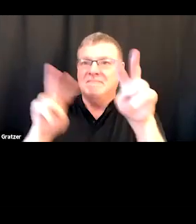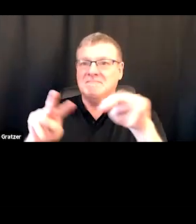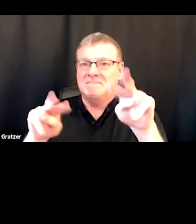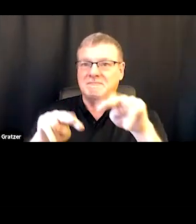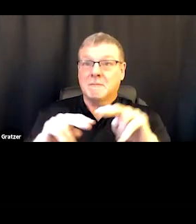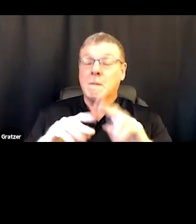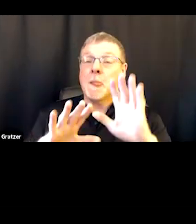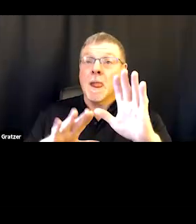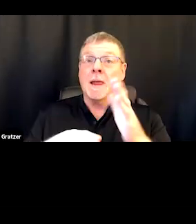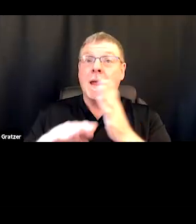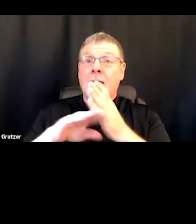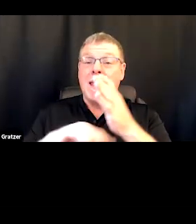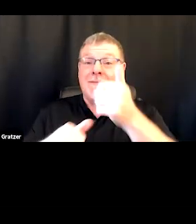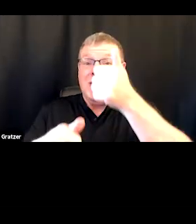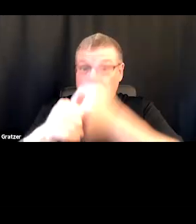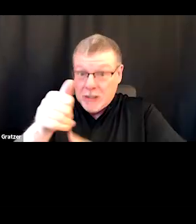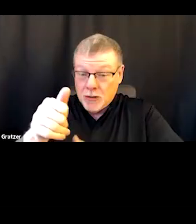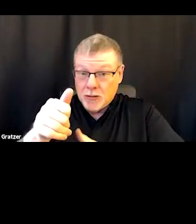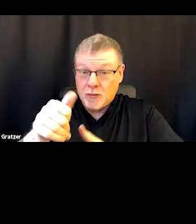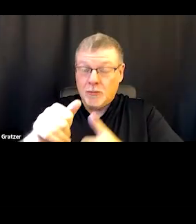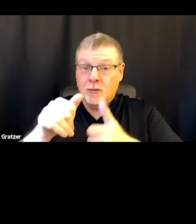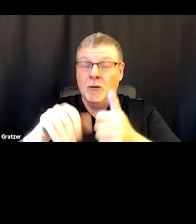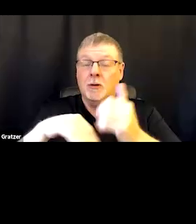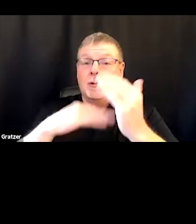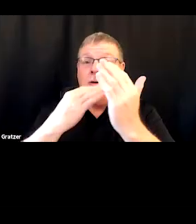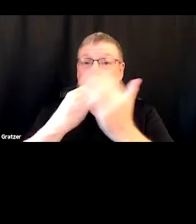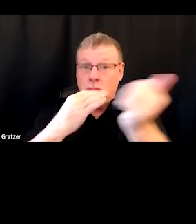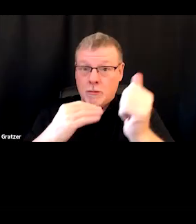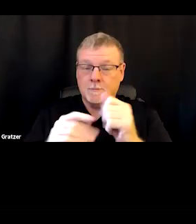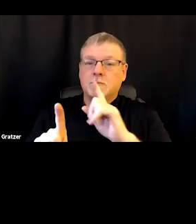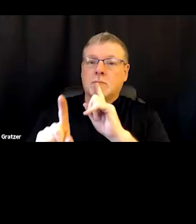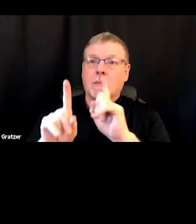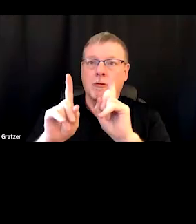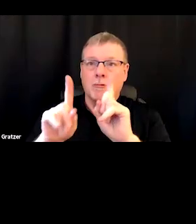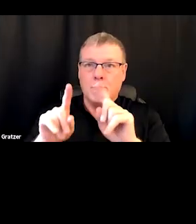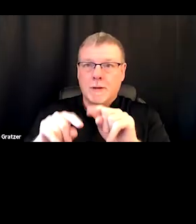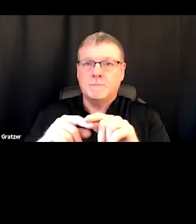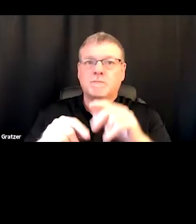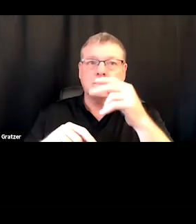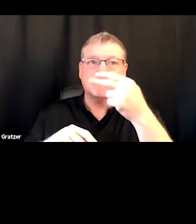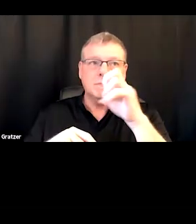After every single call, our responders, we use an EHR system called Julota,